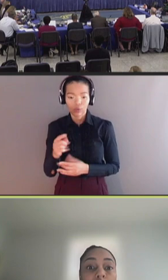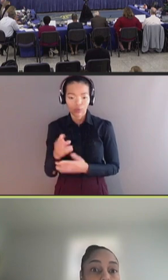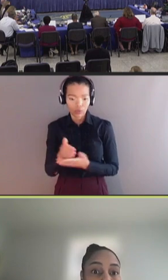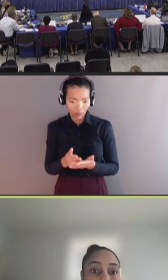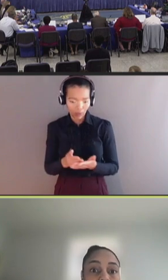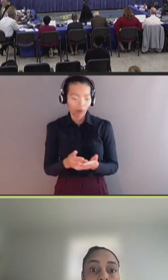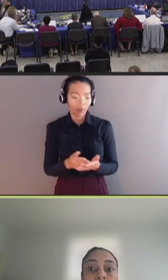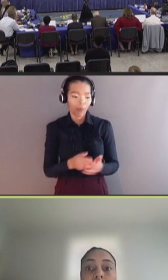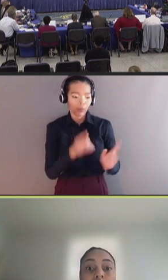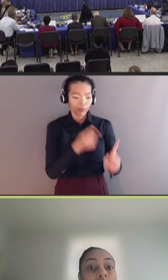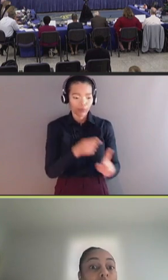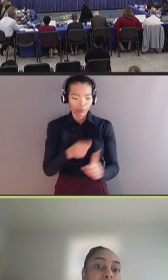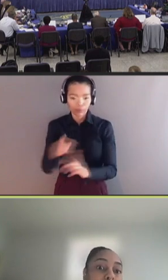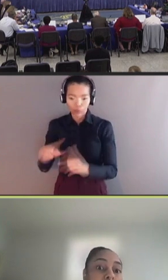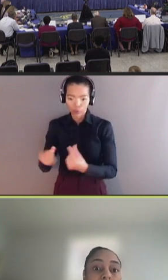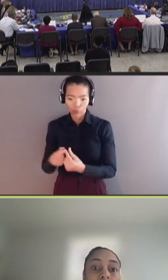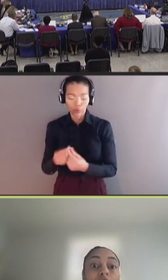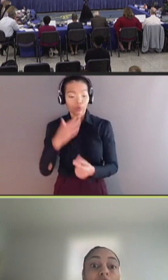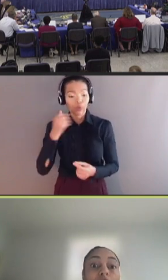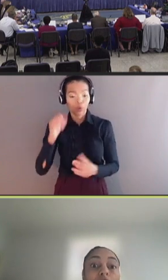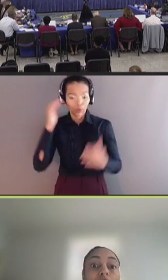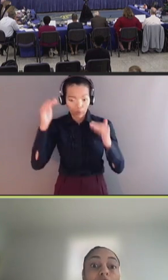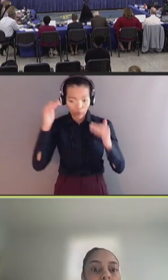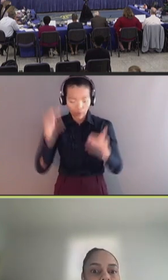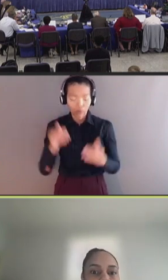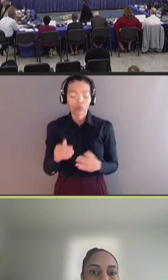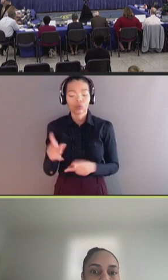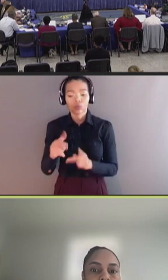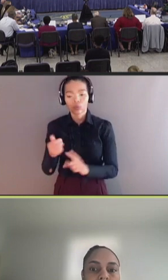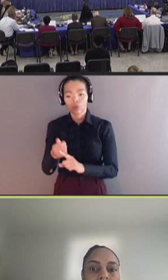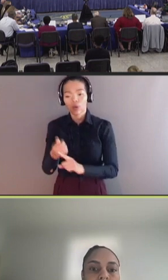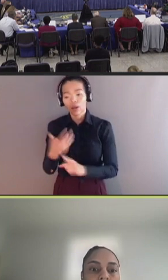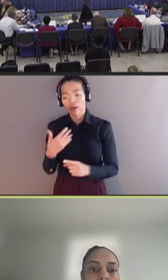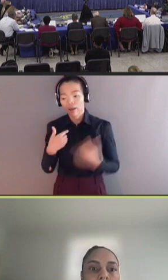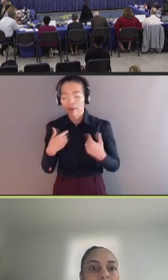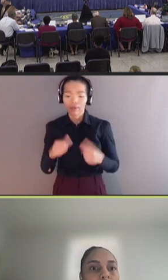for older adults or those with chronic or underlying health conditions.